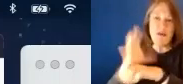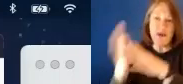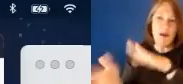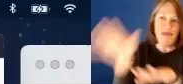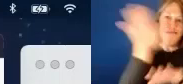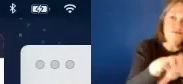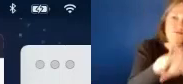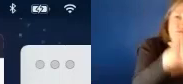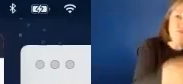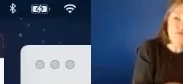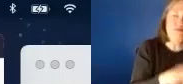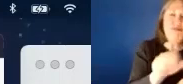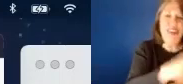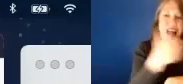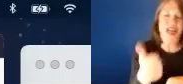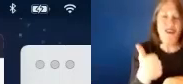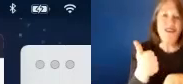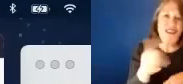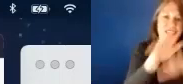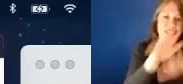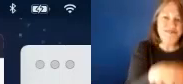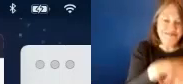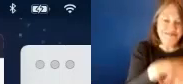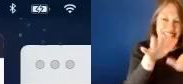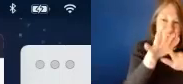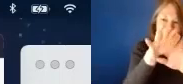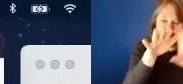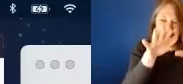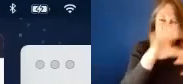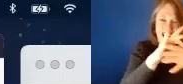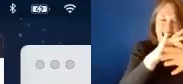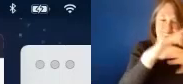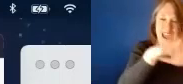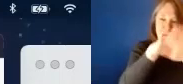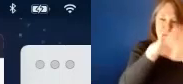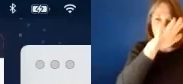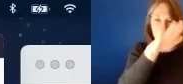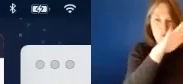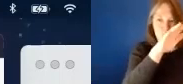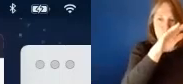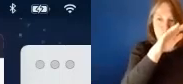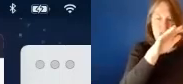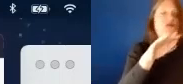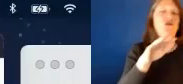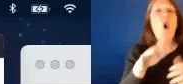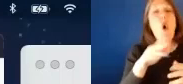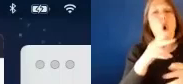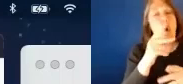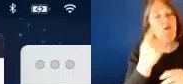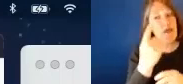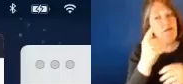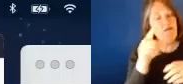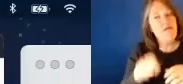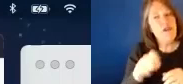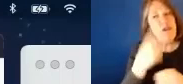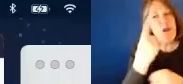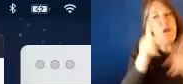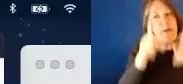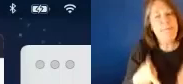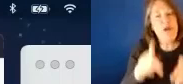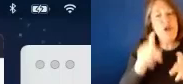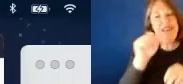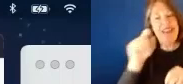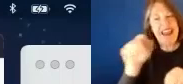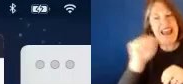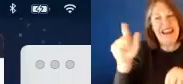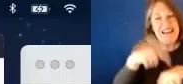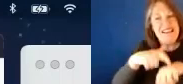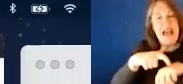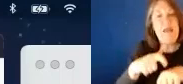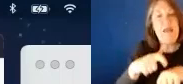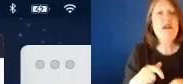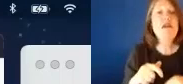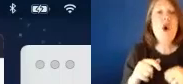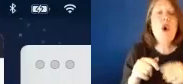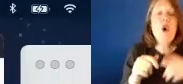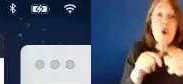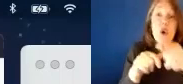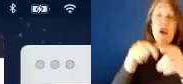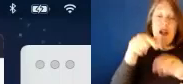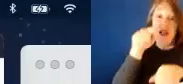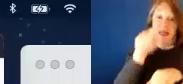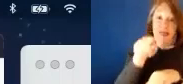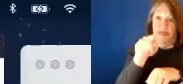07:23:12 So keep that to one at a time. 07:23:36 This particular one affects the content